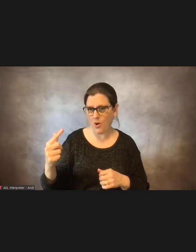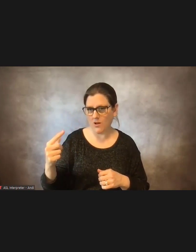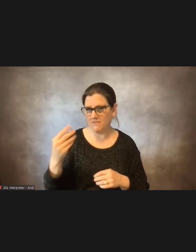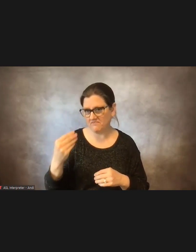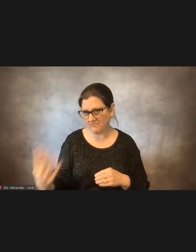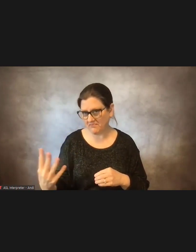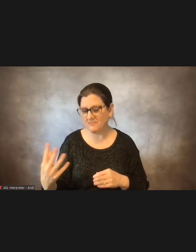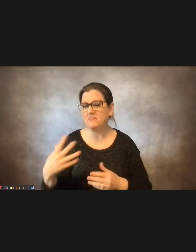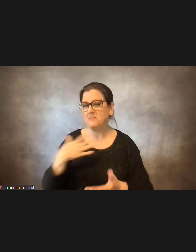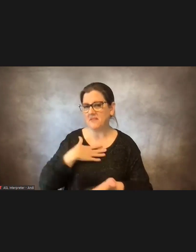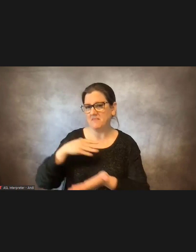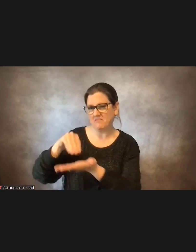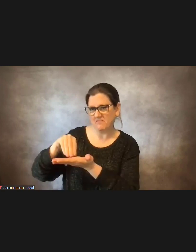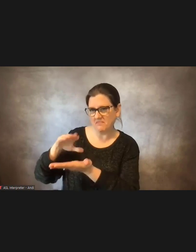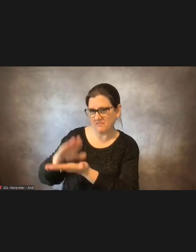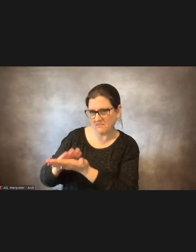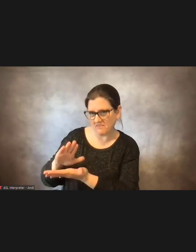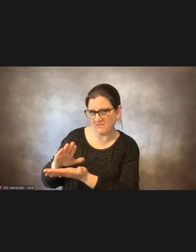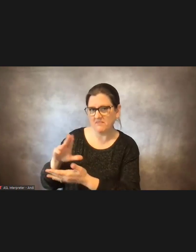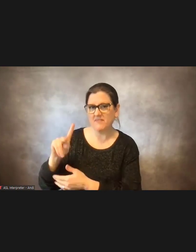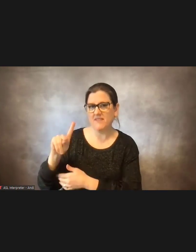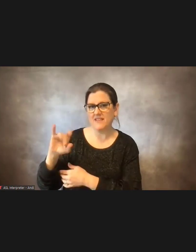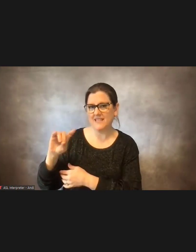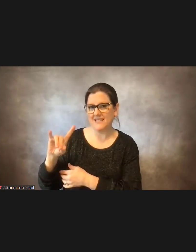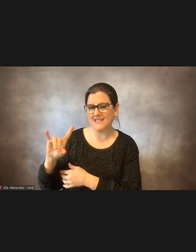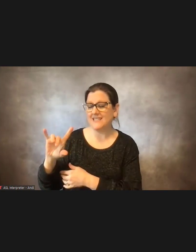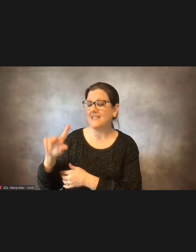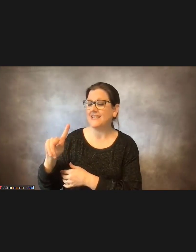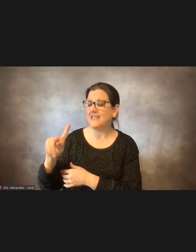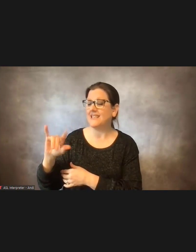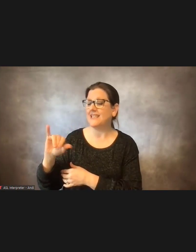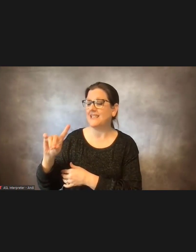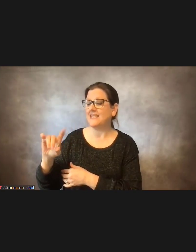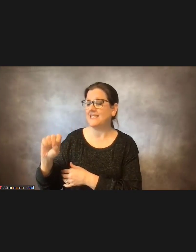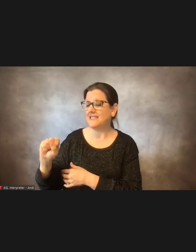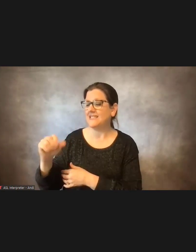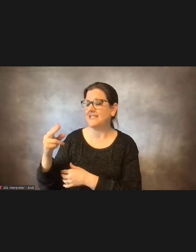So, make a note of that, kidshearing.org.